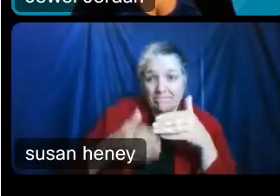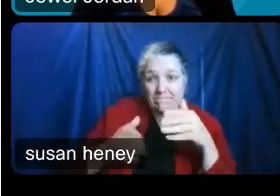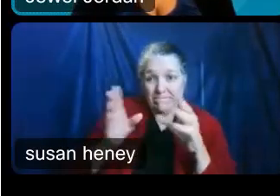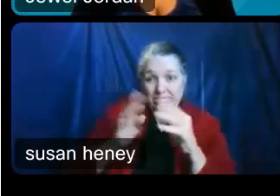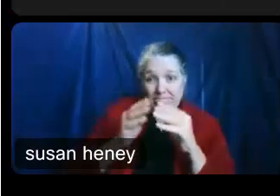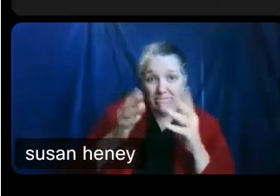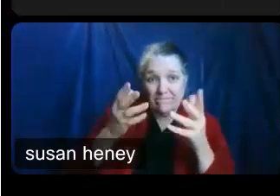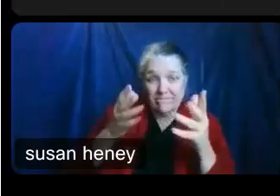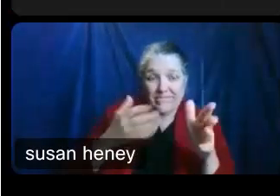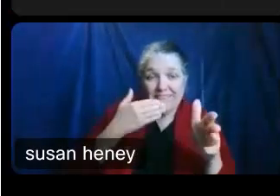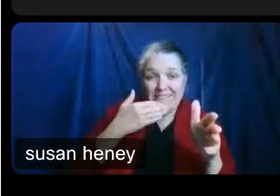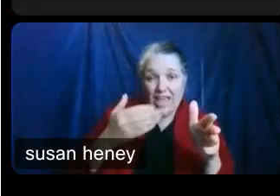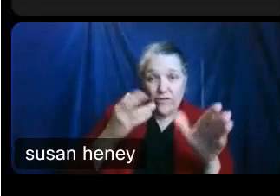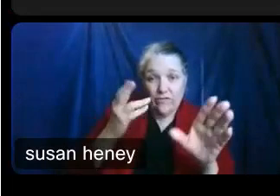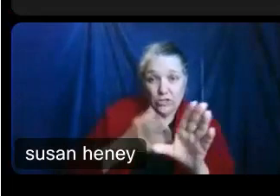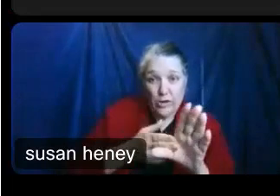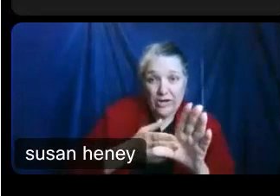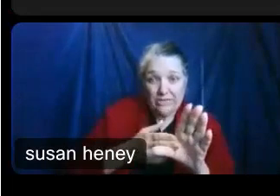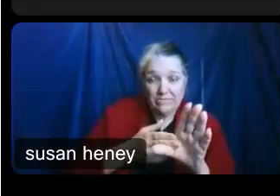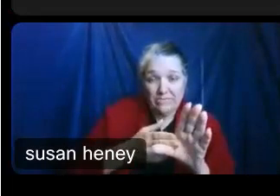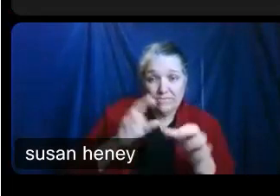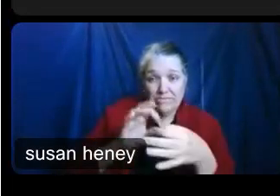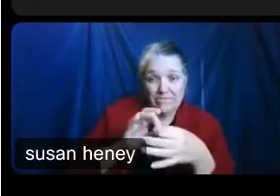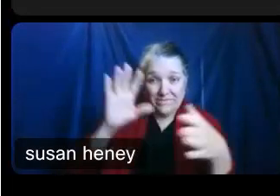you for your participation. You may disconnect at this time.